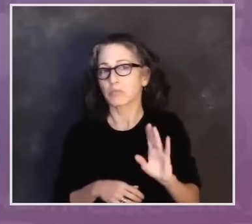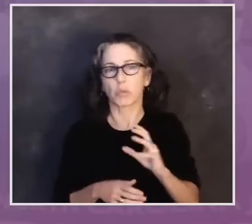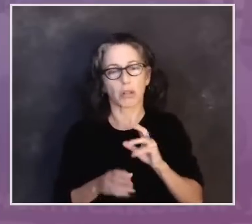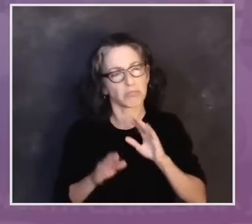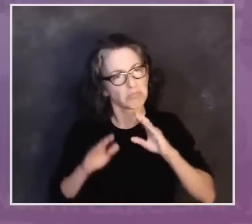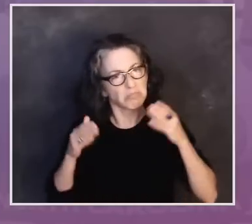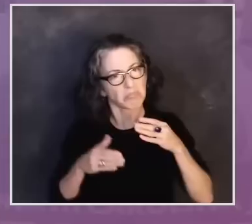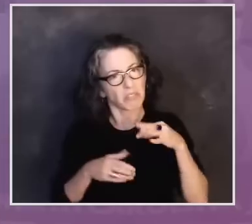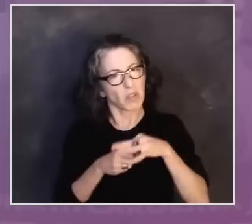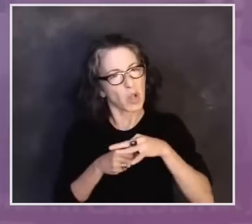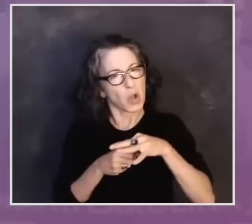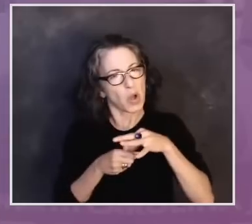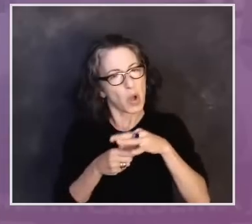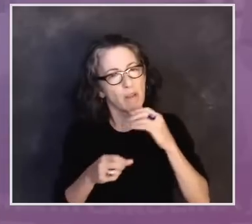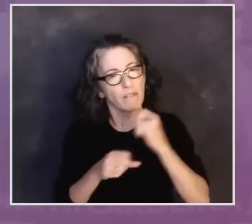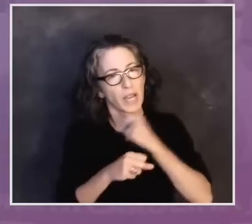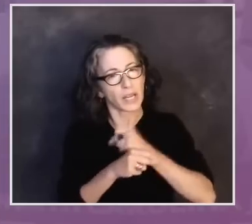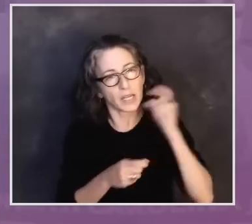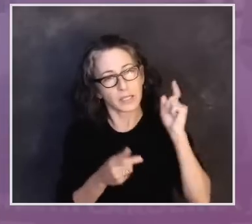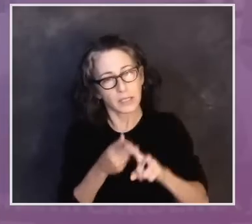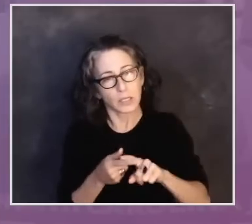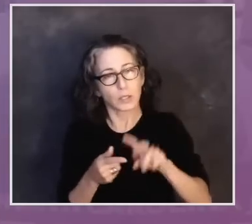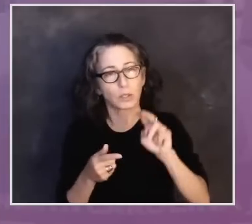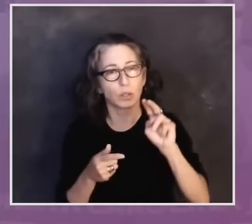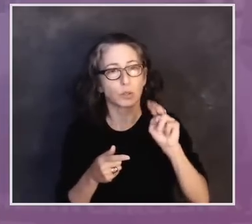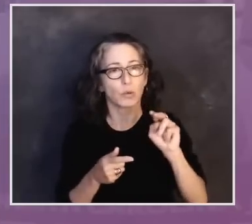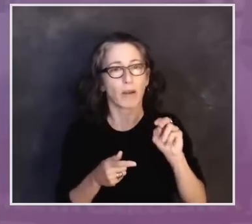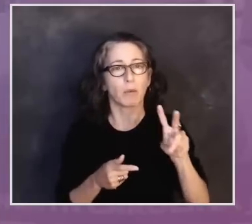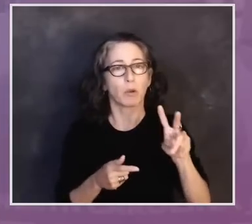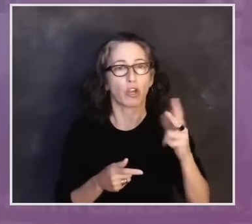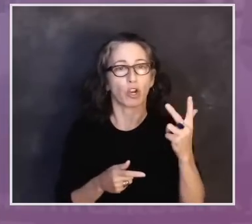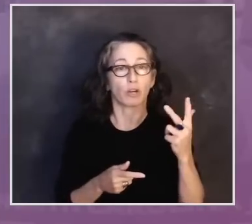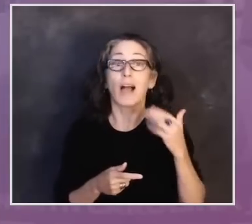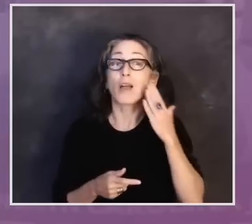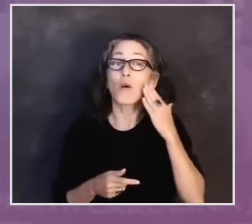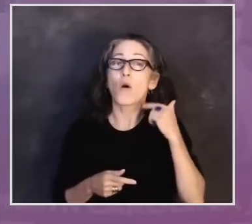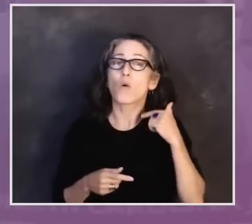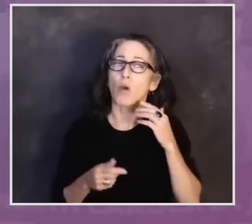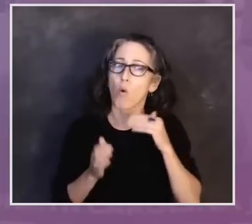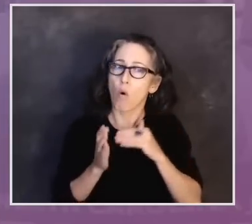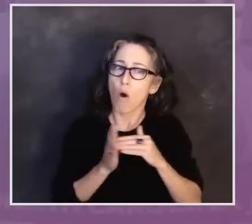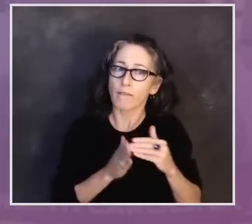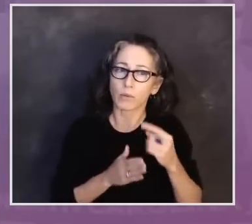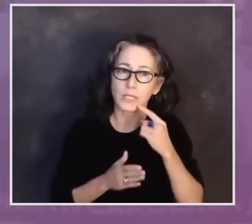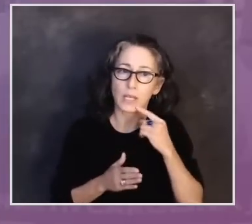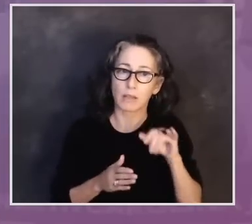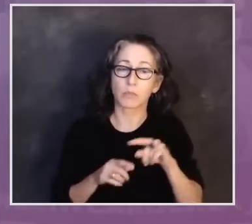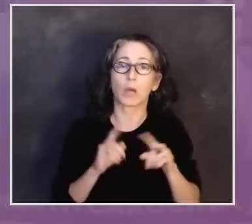AGAIN, BECAUSE WE HAVE TAKEN NO VOTES FOR GRANTED, AND WE PLAN TO FIGHT OUR WAY THROUGH